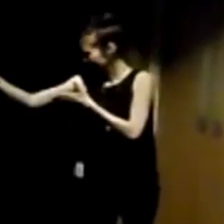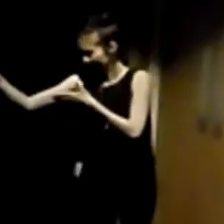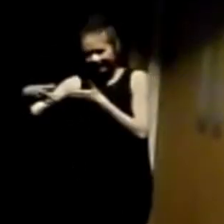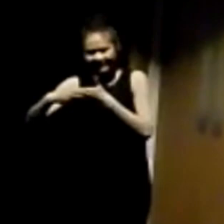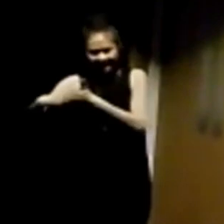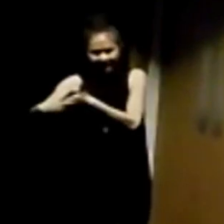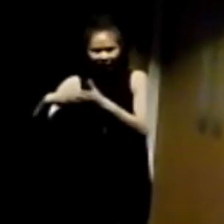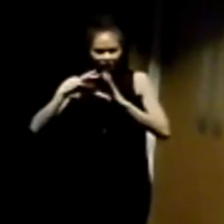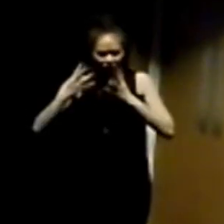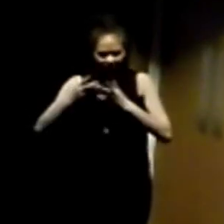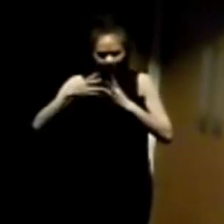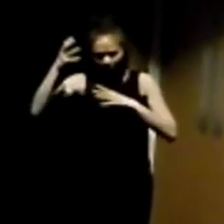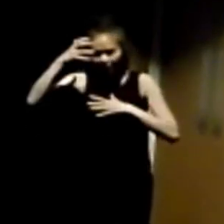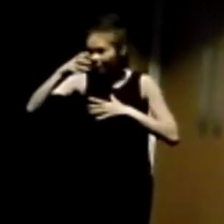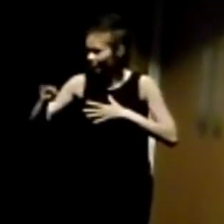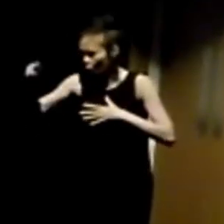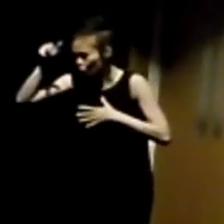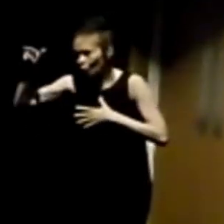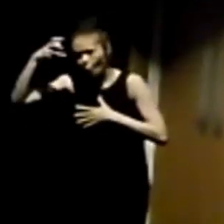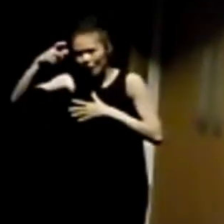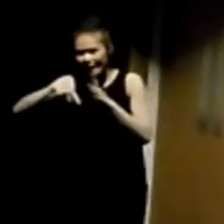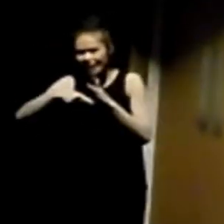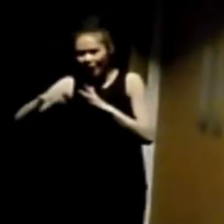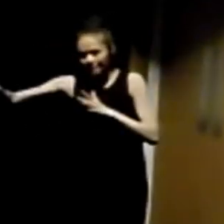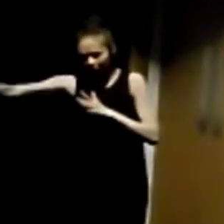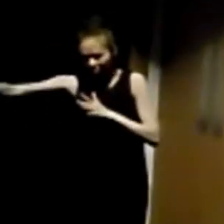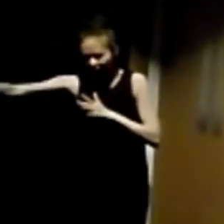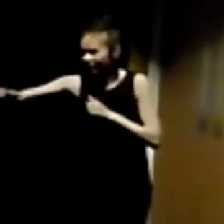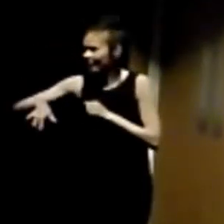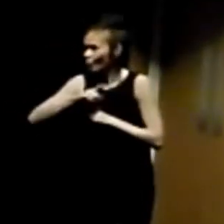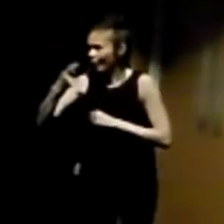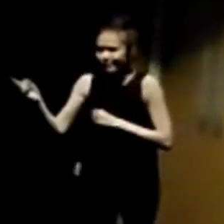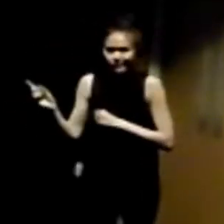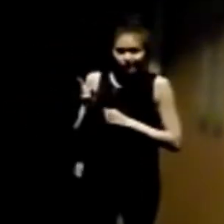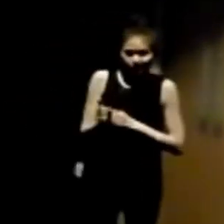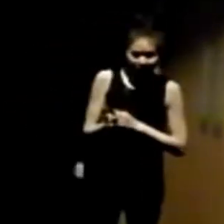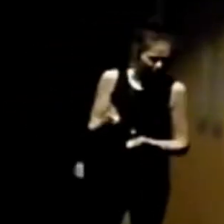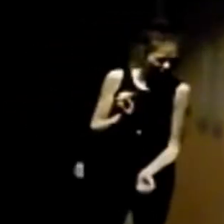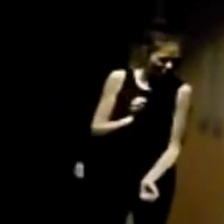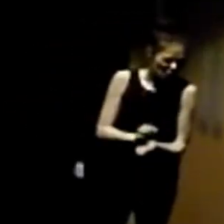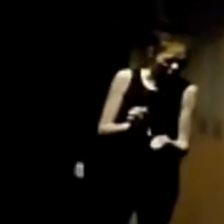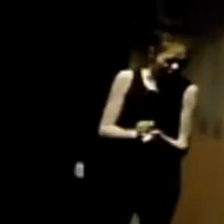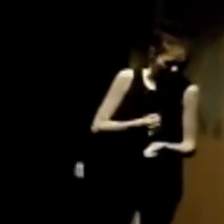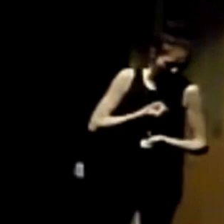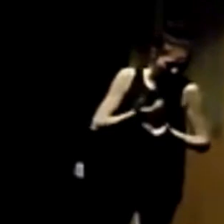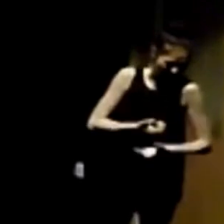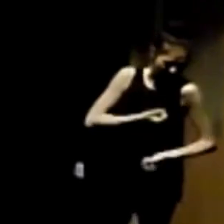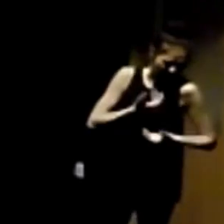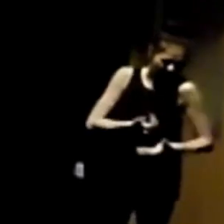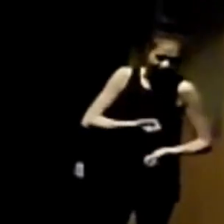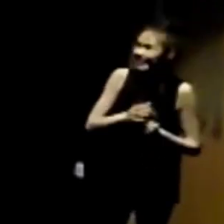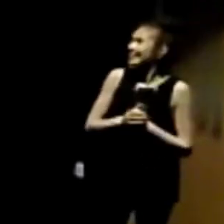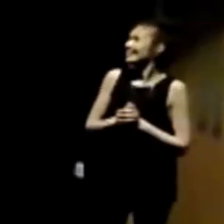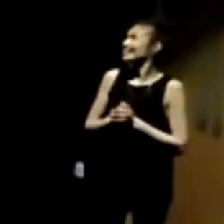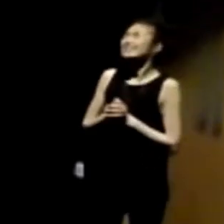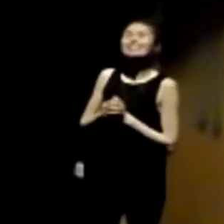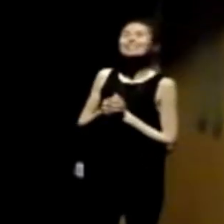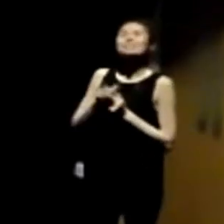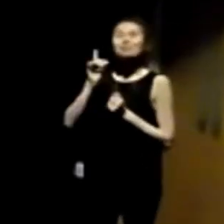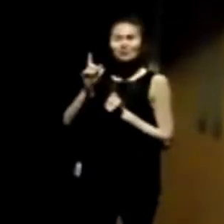You know King James is there because he comes out with a dirty sonnet and then we're thrown into the action.